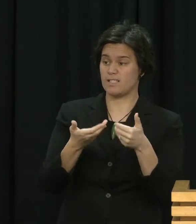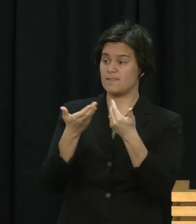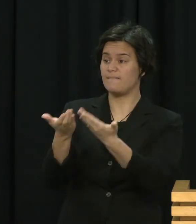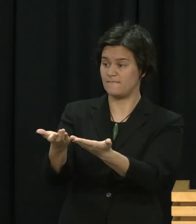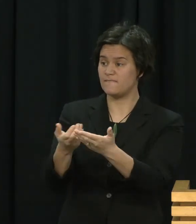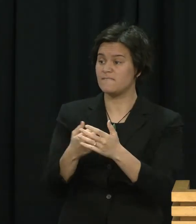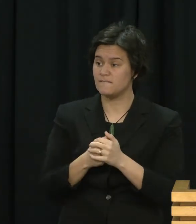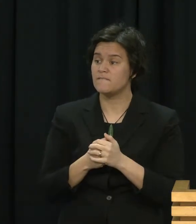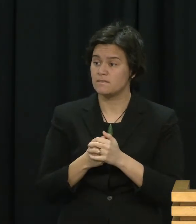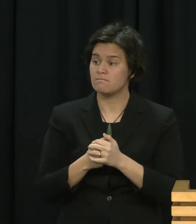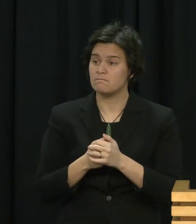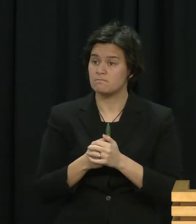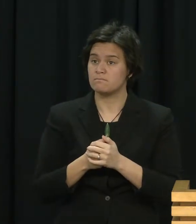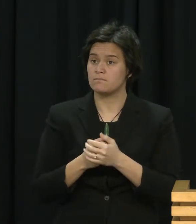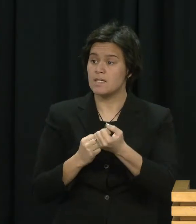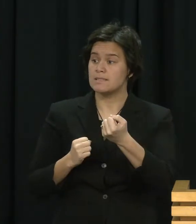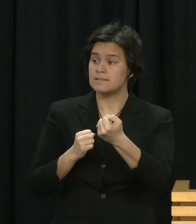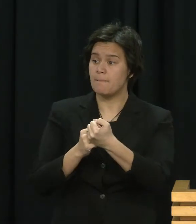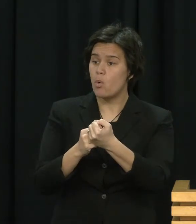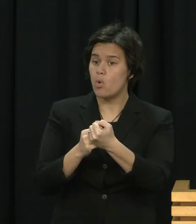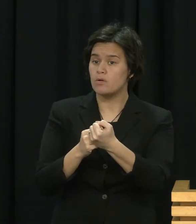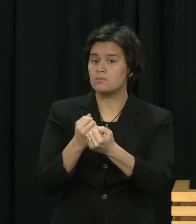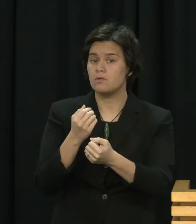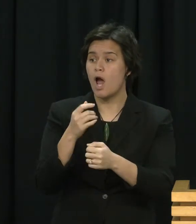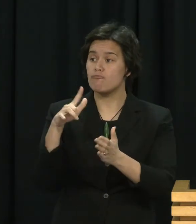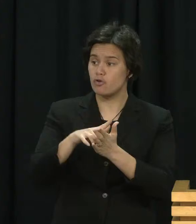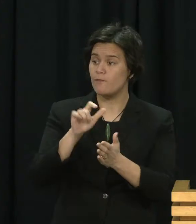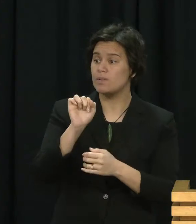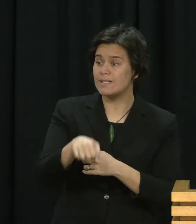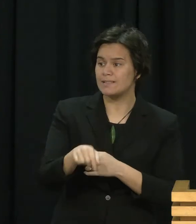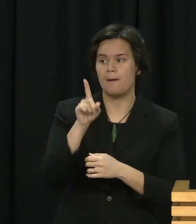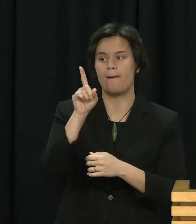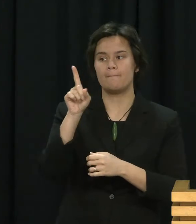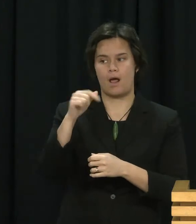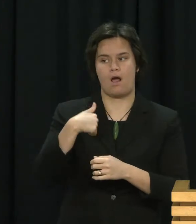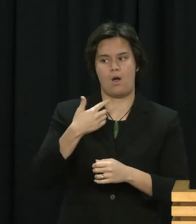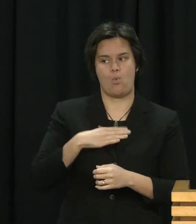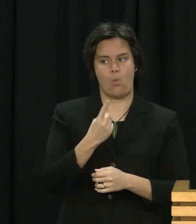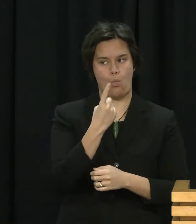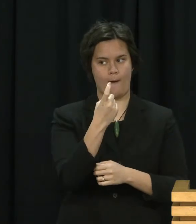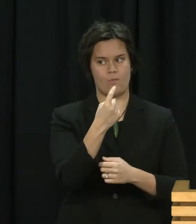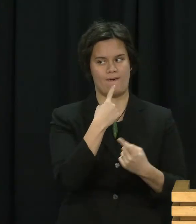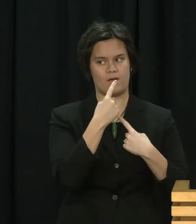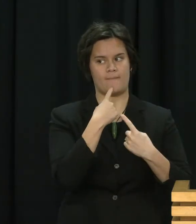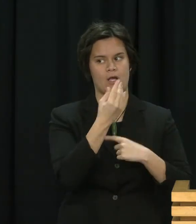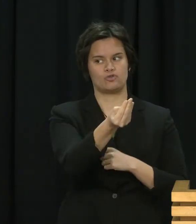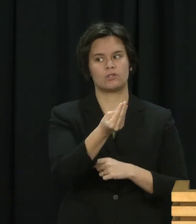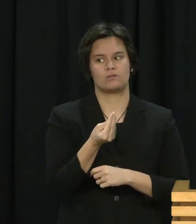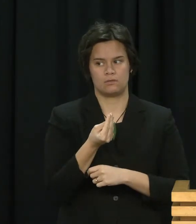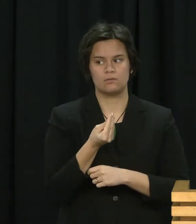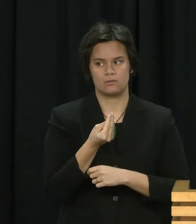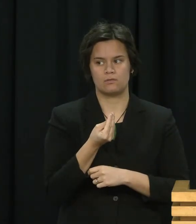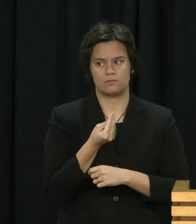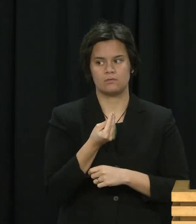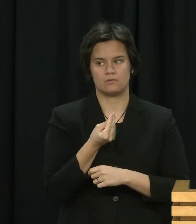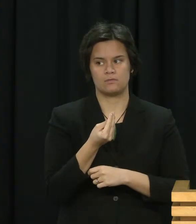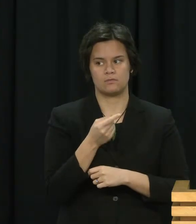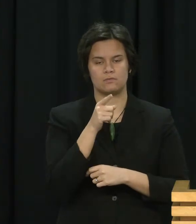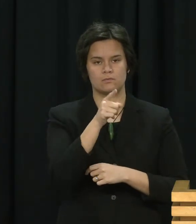So we put the advice through to Cabinet, which included support for the Medsafe